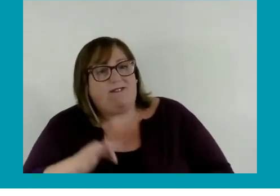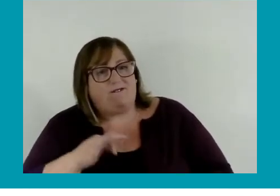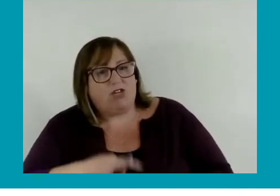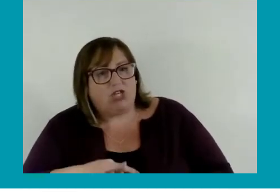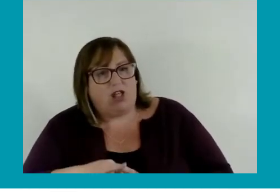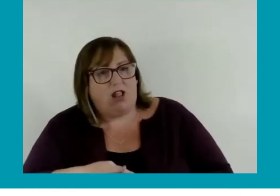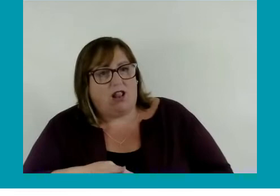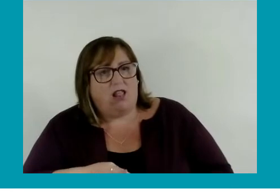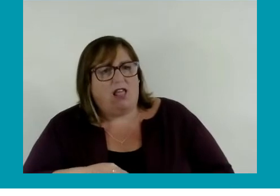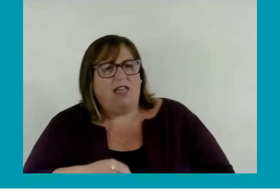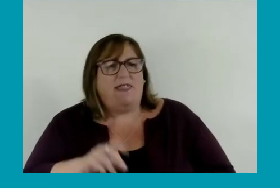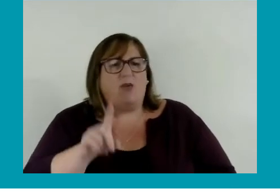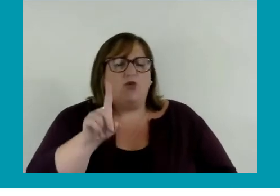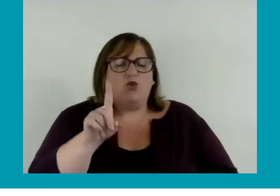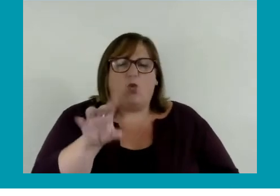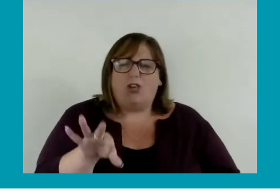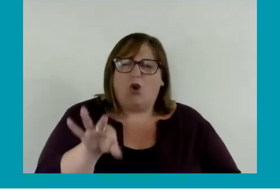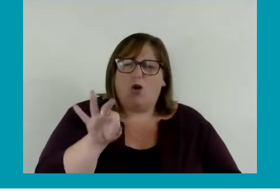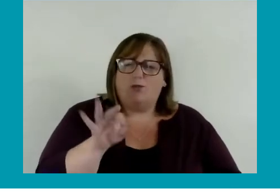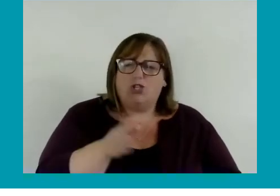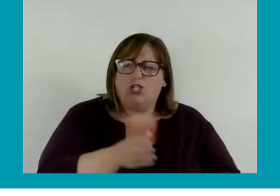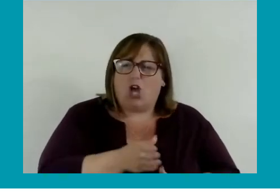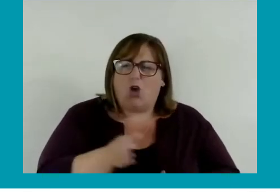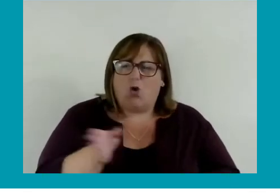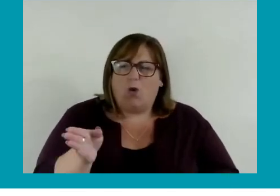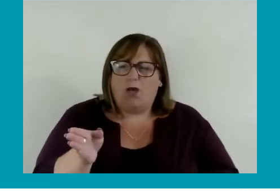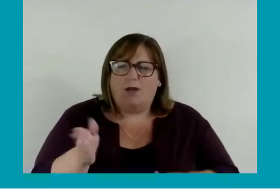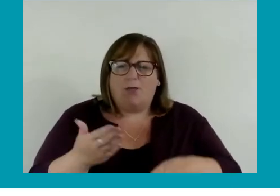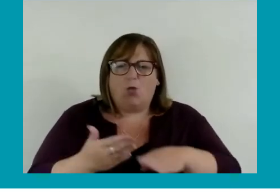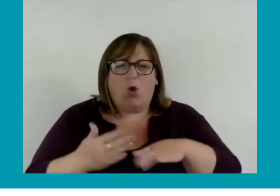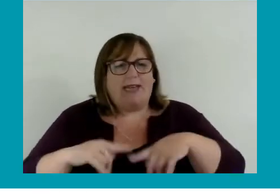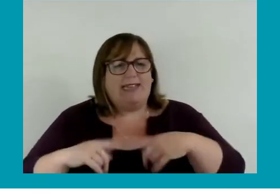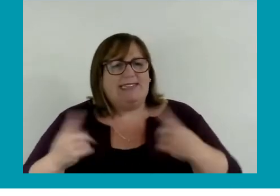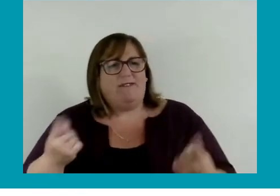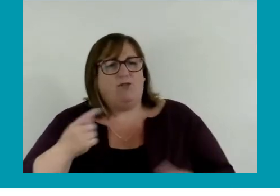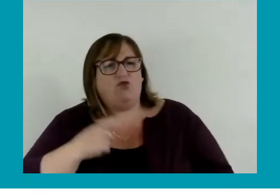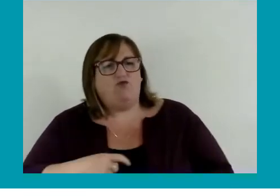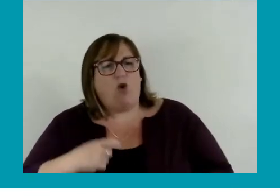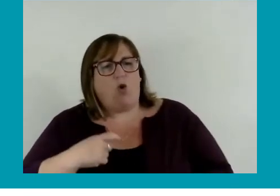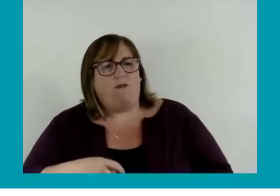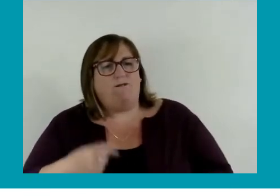months you might even find another career path out of it it's kind of like try before you buy um